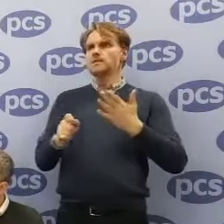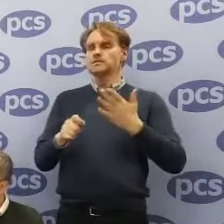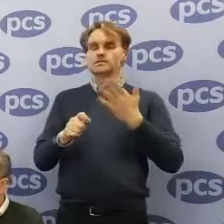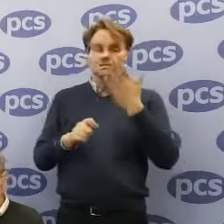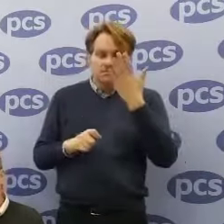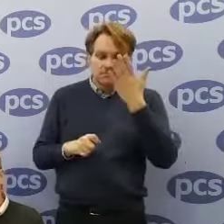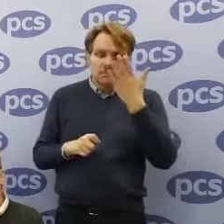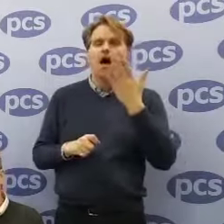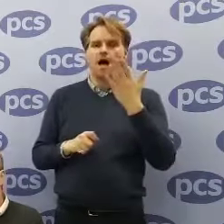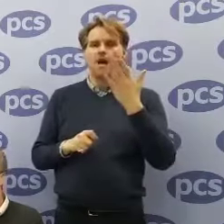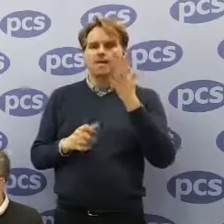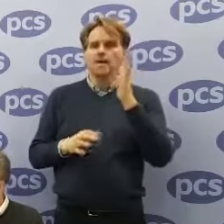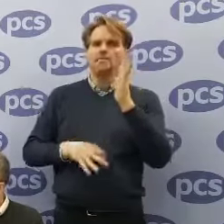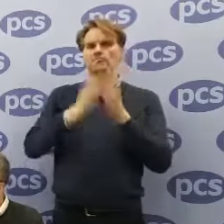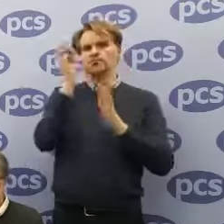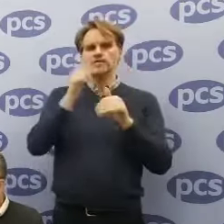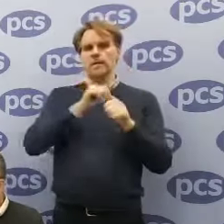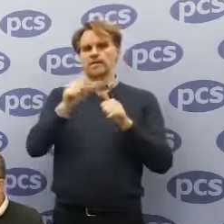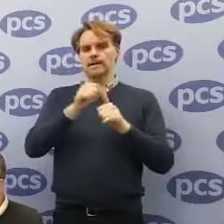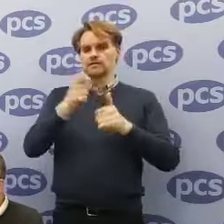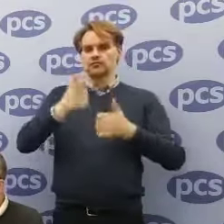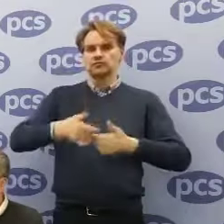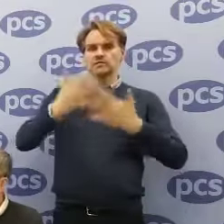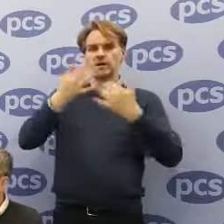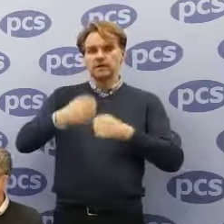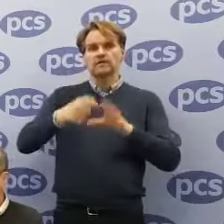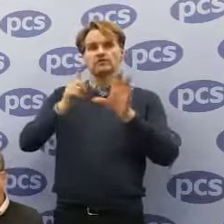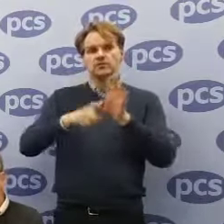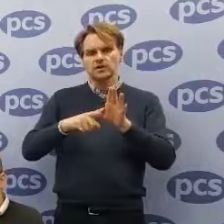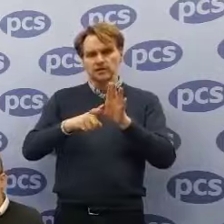were this time last year to actually win and I think that's the real key thing